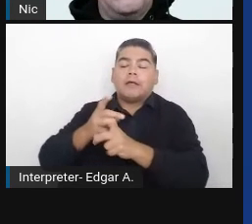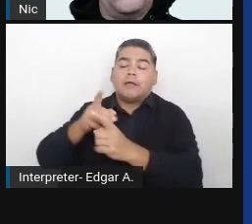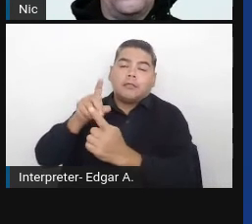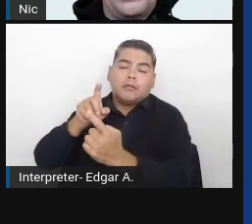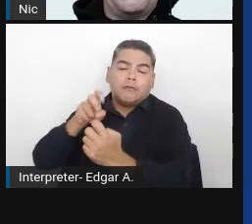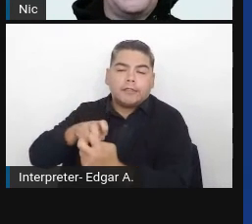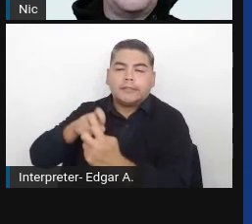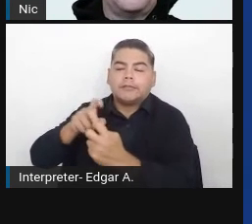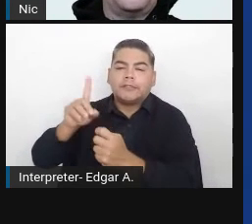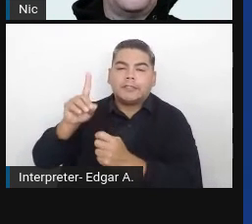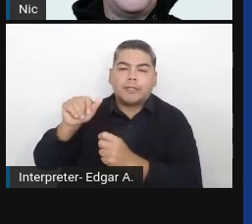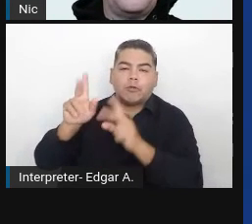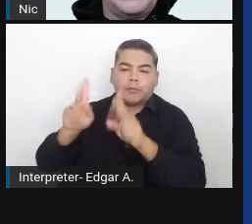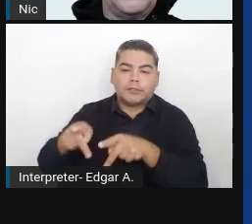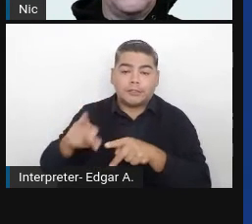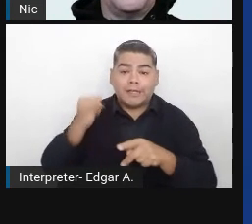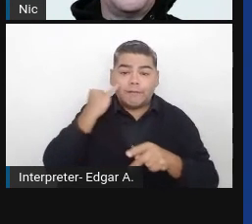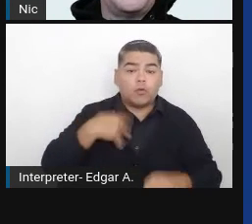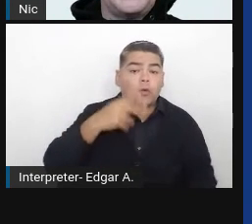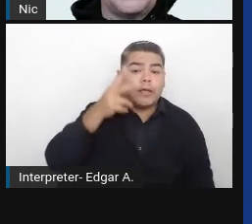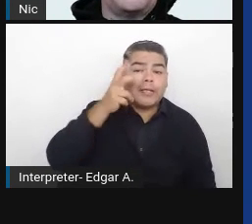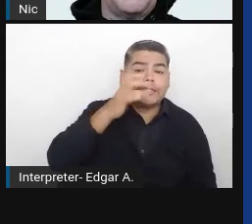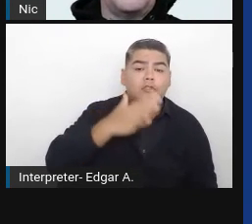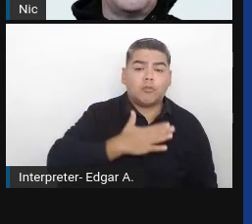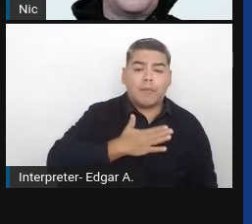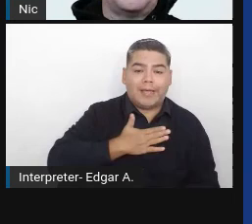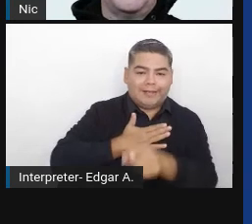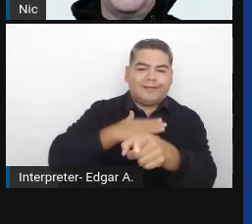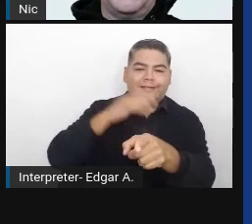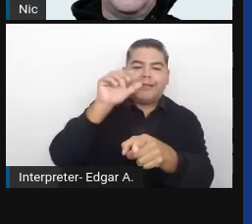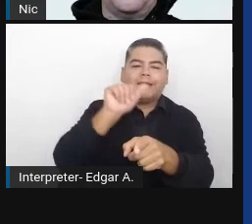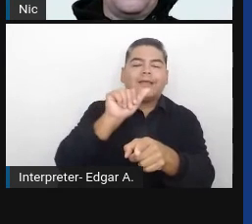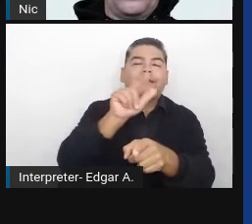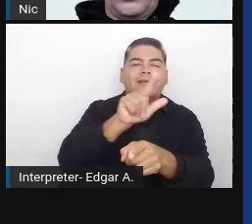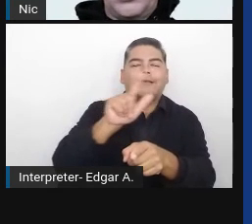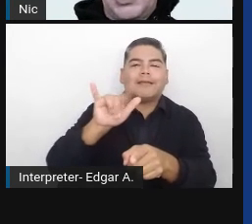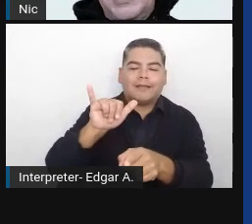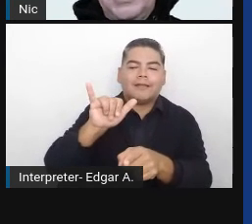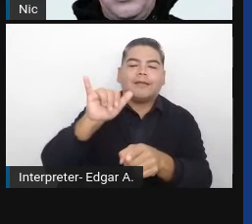to be one thing that you're going to hear the experience of disability in their own words.